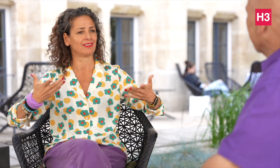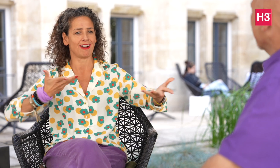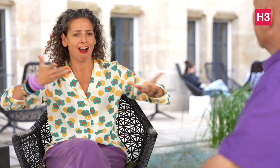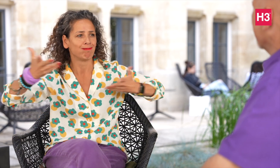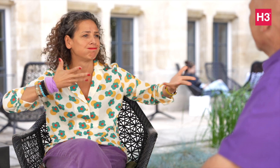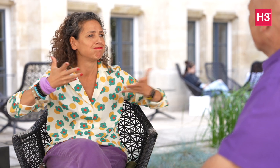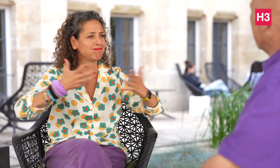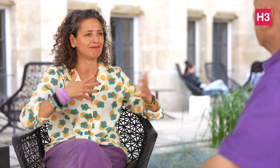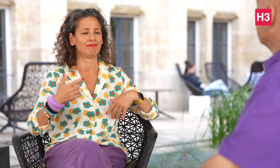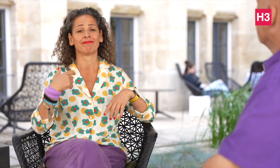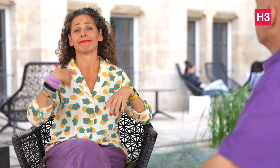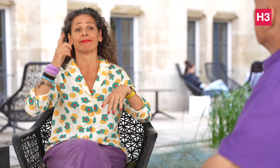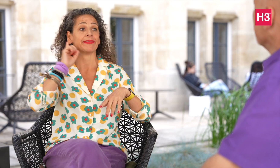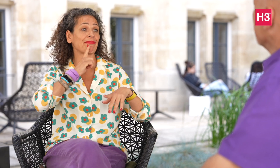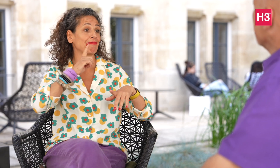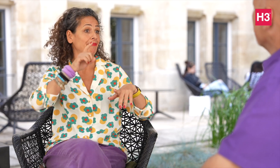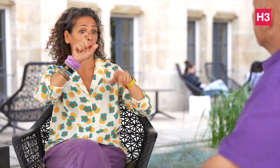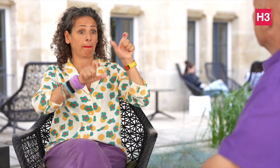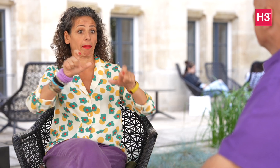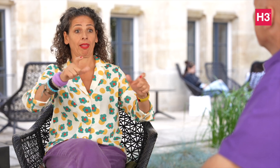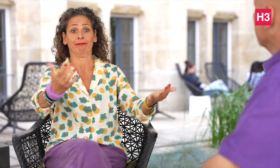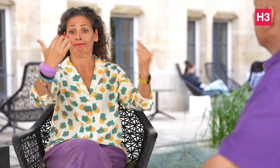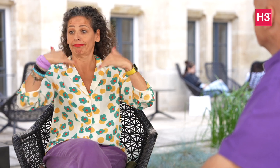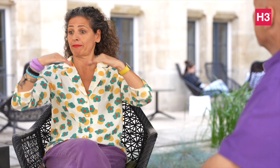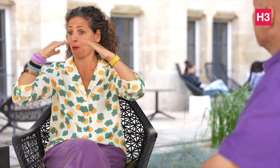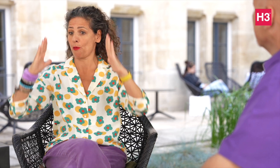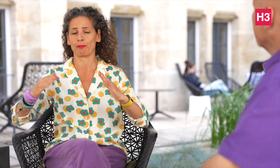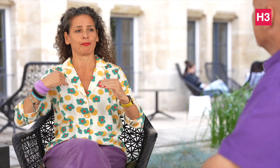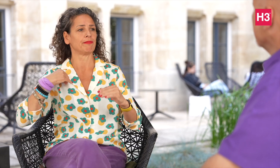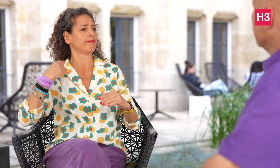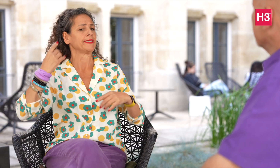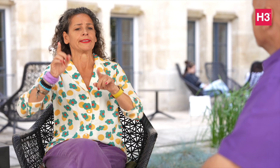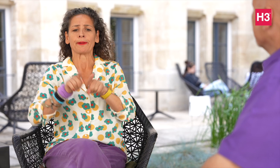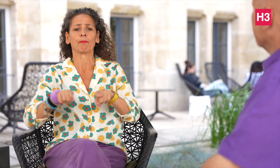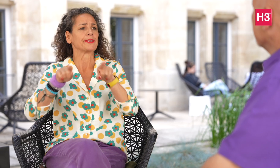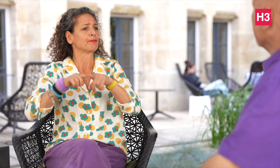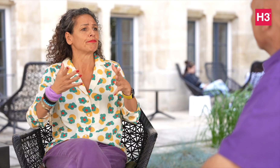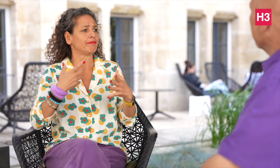As a child, I often performed in front of Deaf visitors at our home,